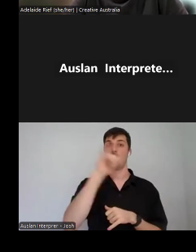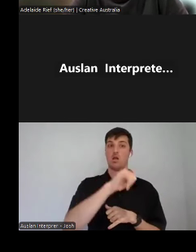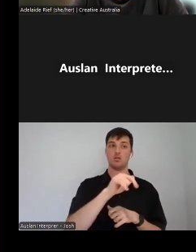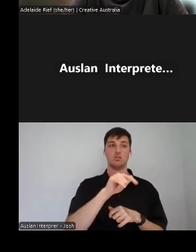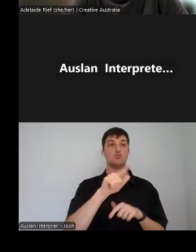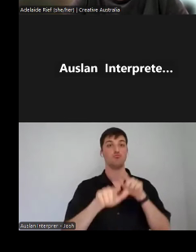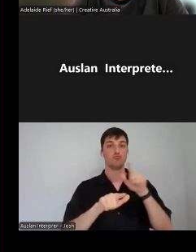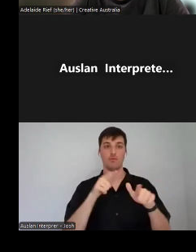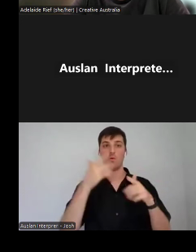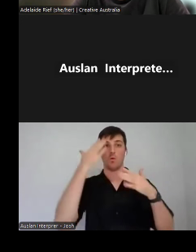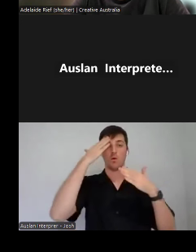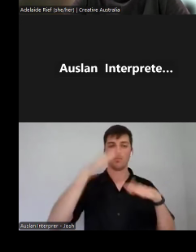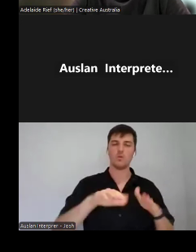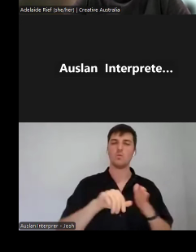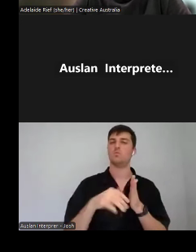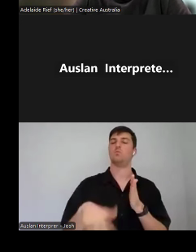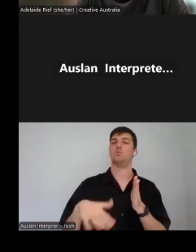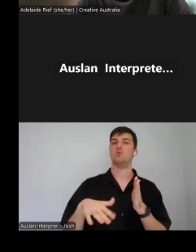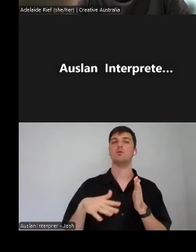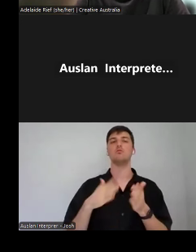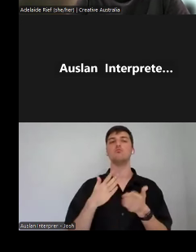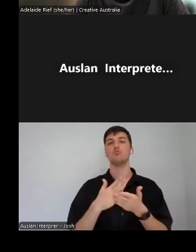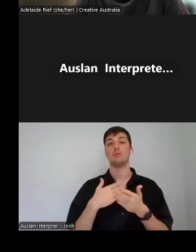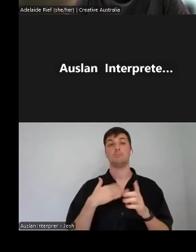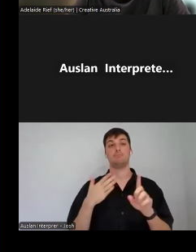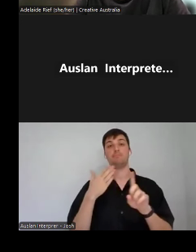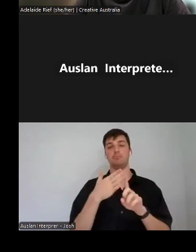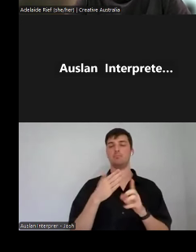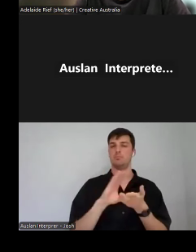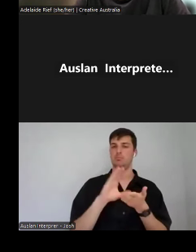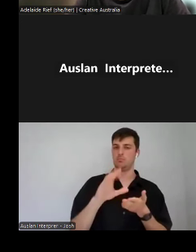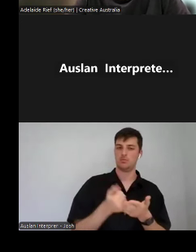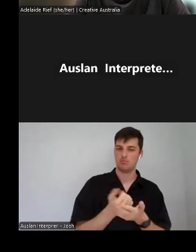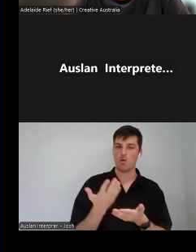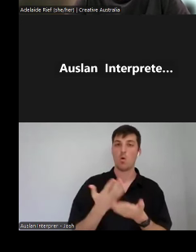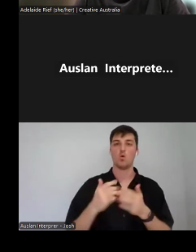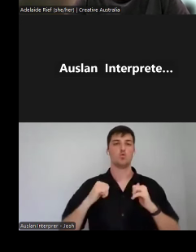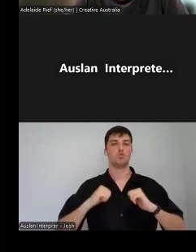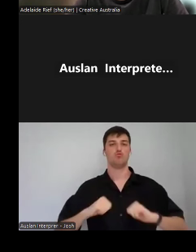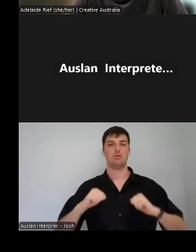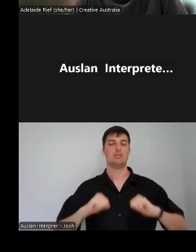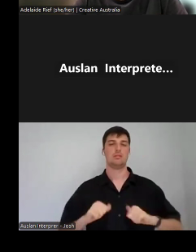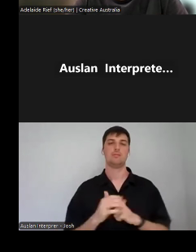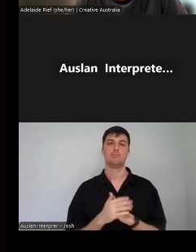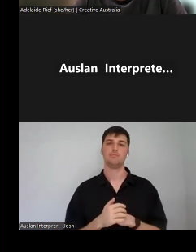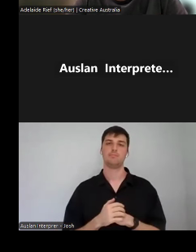be quite expensive and we want you to spend the majority of this money on the training. So ground